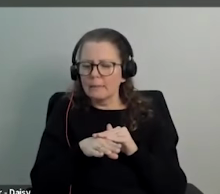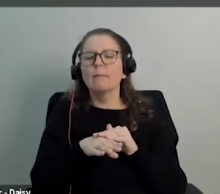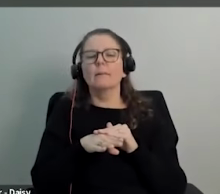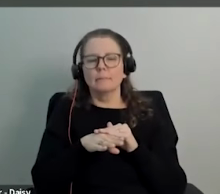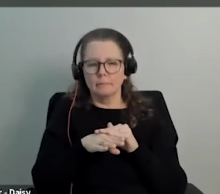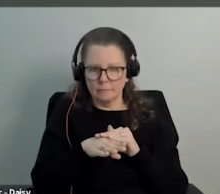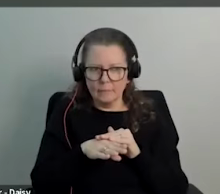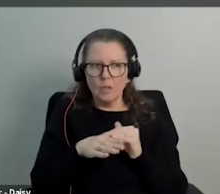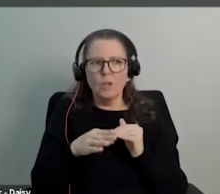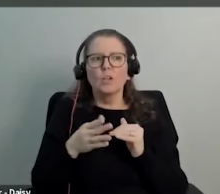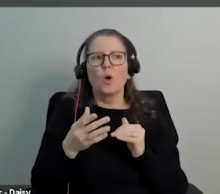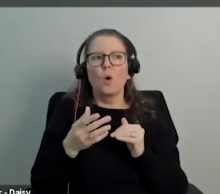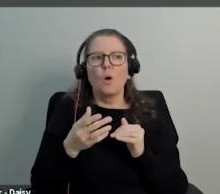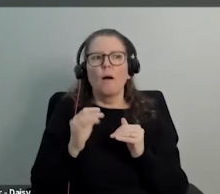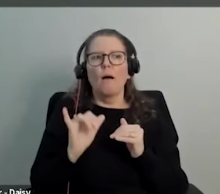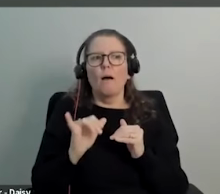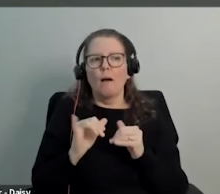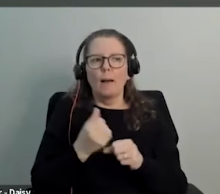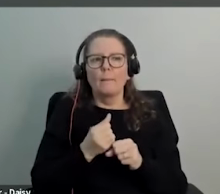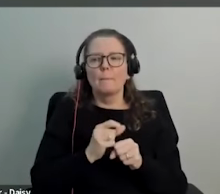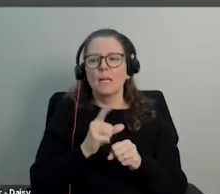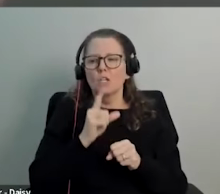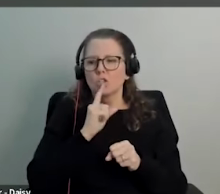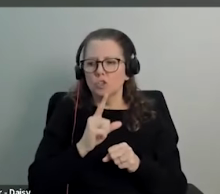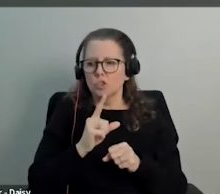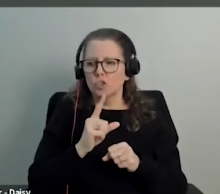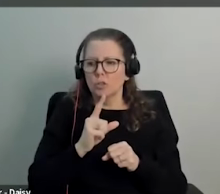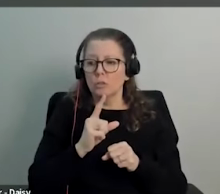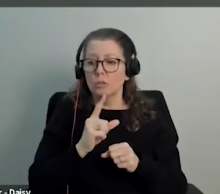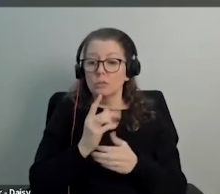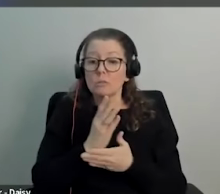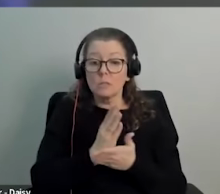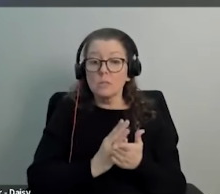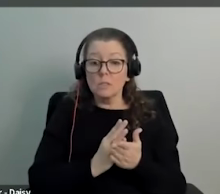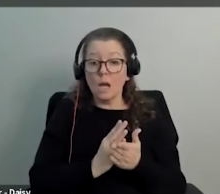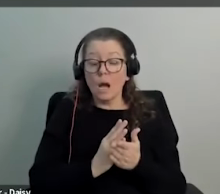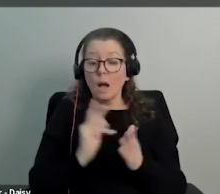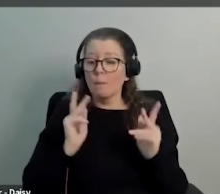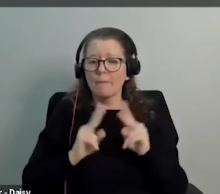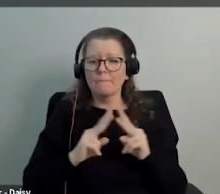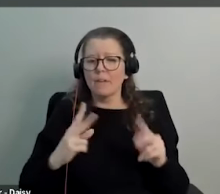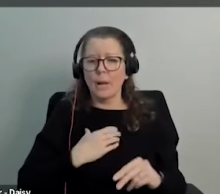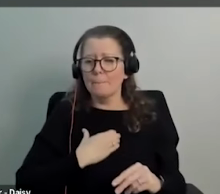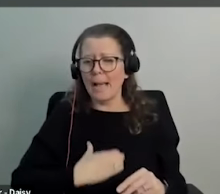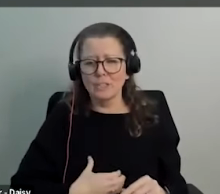even I think there's passion, some of us are very passionate, I'm a very passionate person